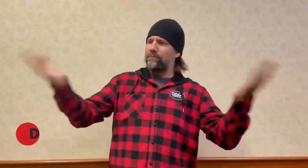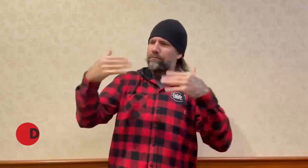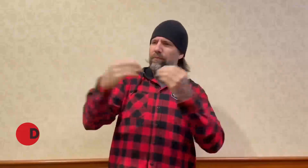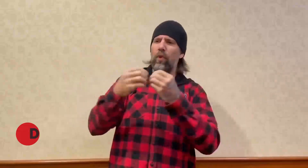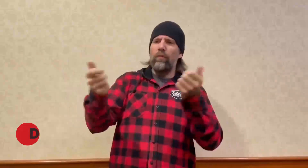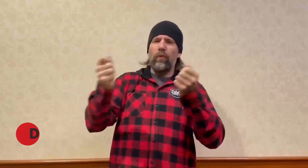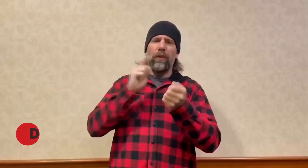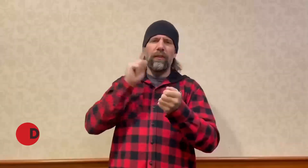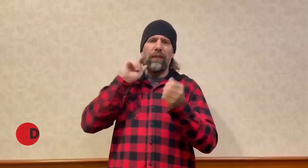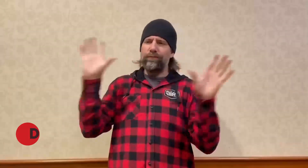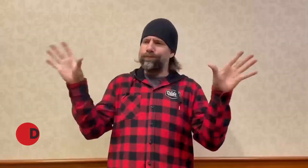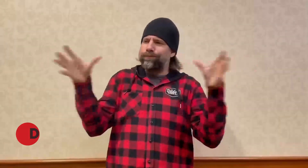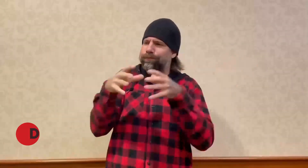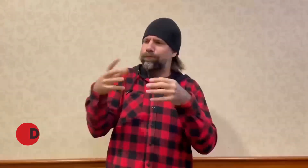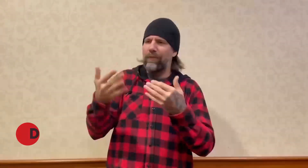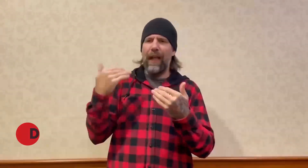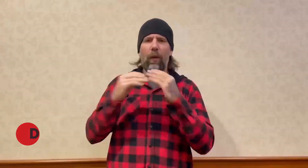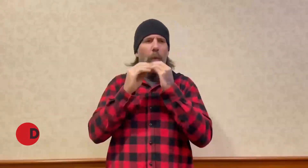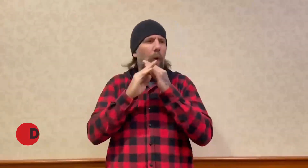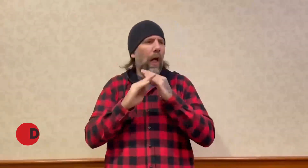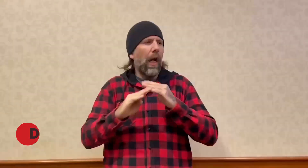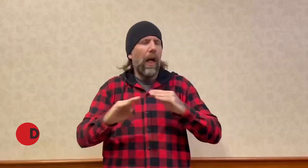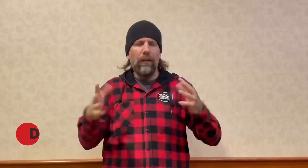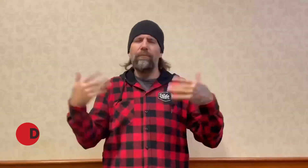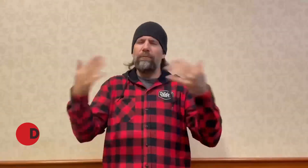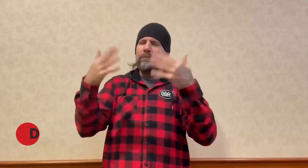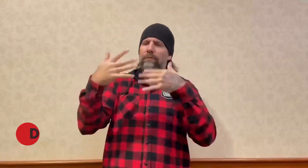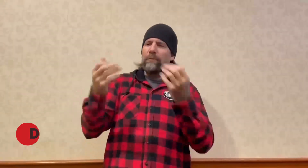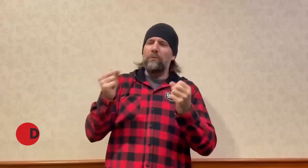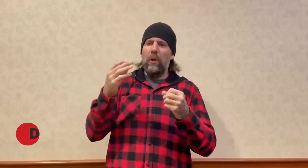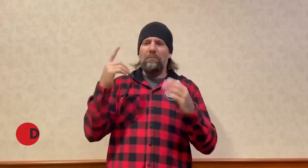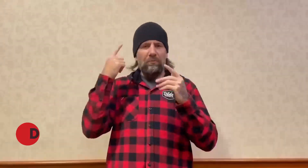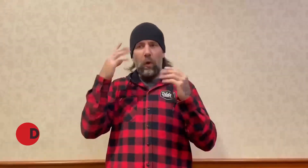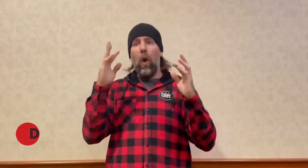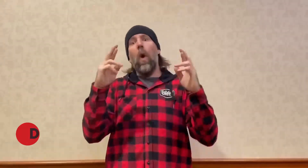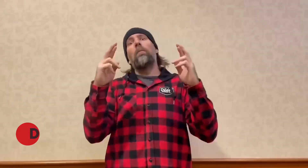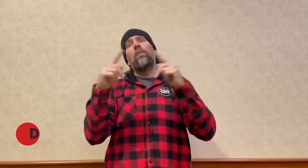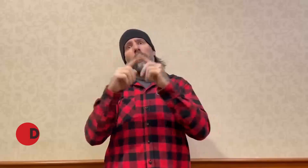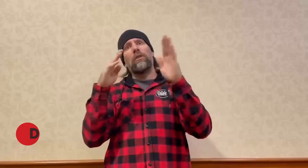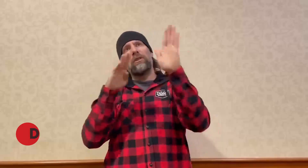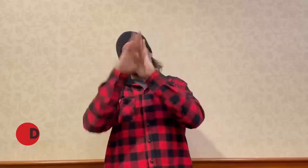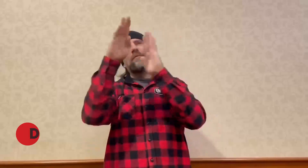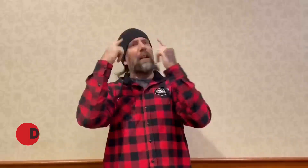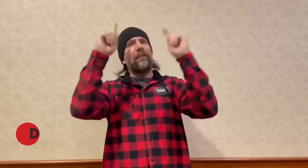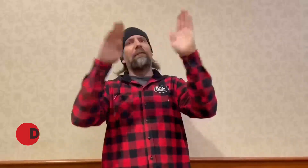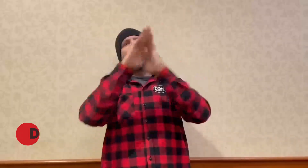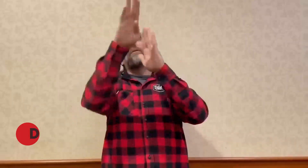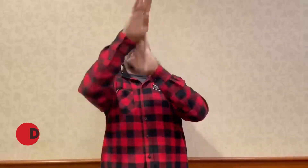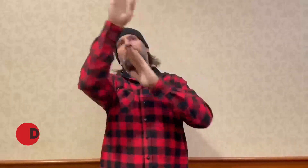to attract more deaf communities to come together? It has been too quiet, hopefully to develop more success.